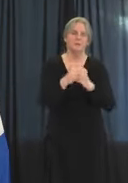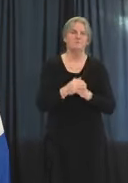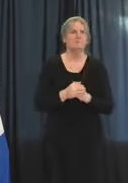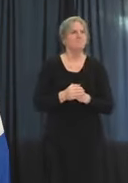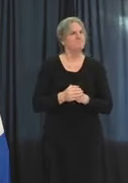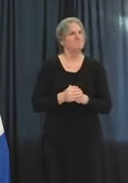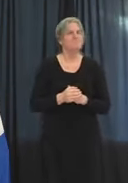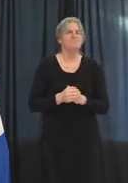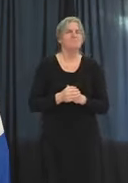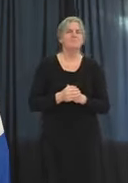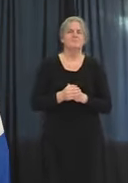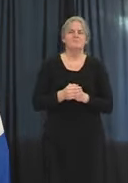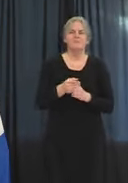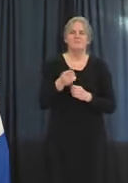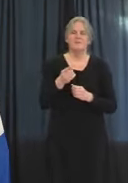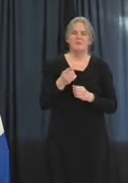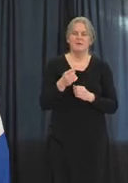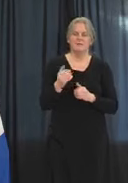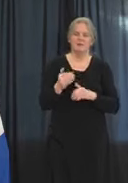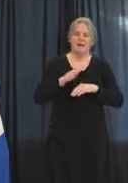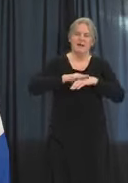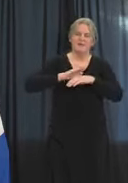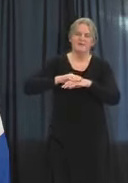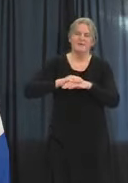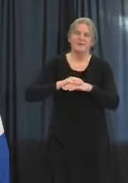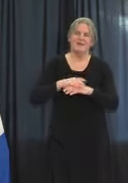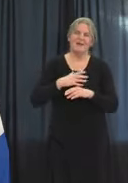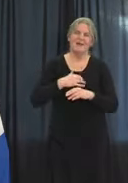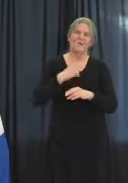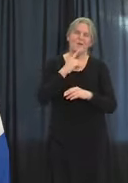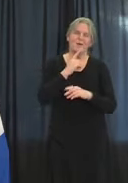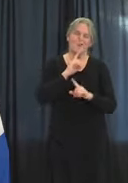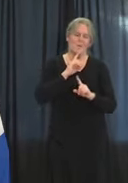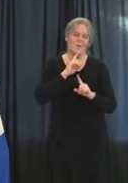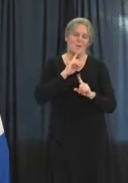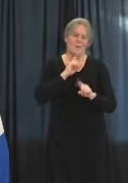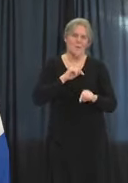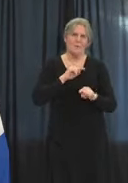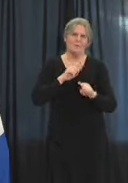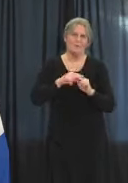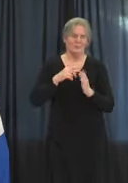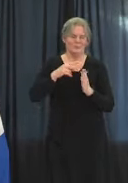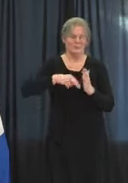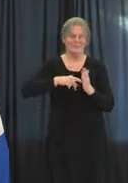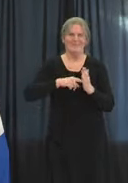there is a piece by David Brooks that I advise. I almost want to say order, you all to read.